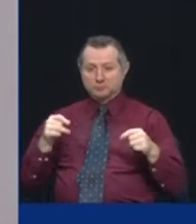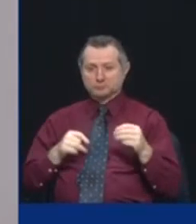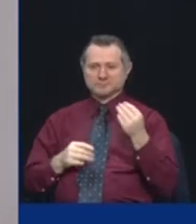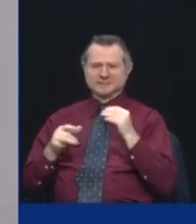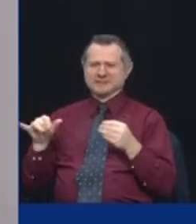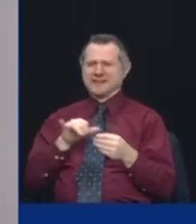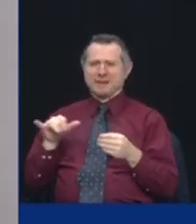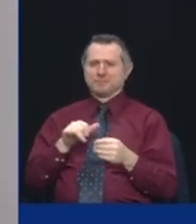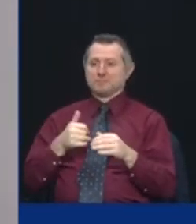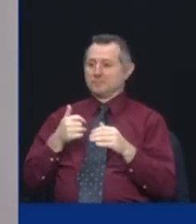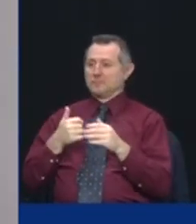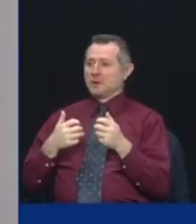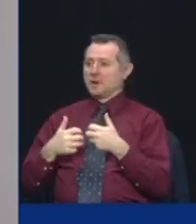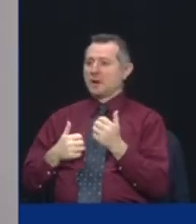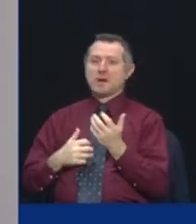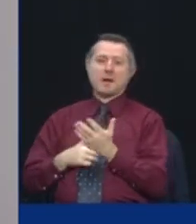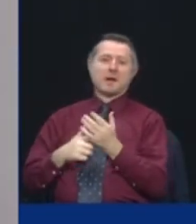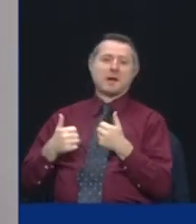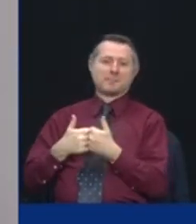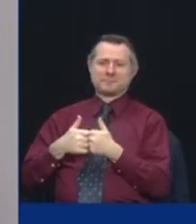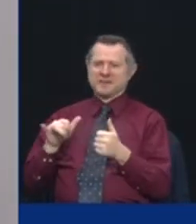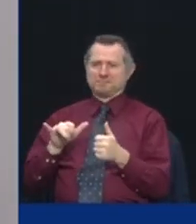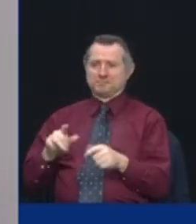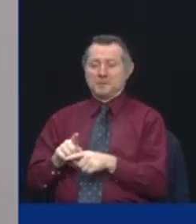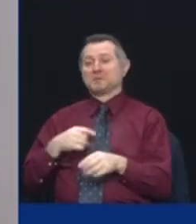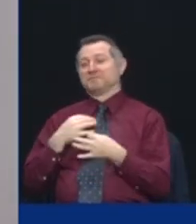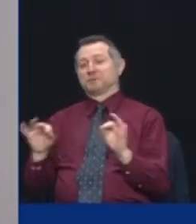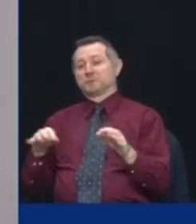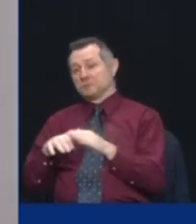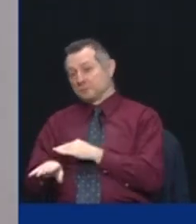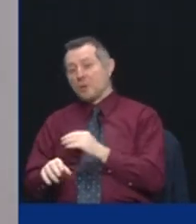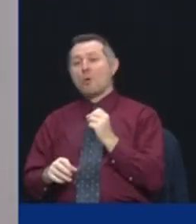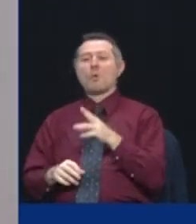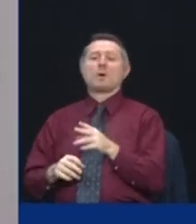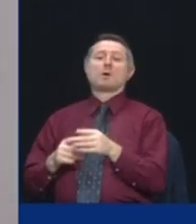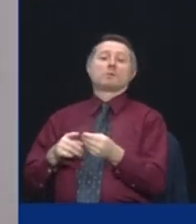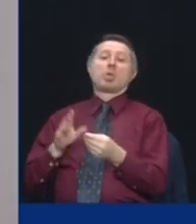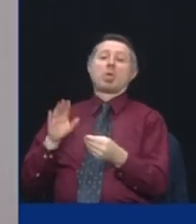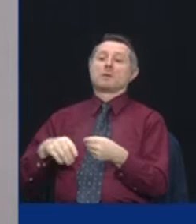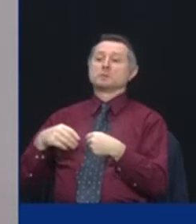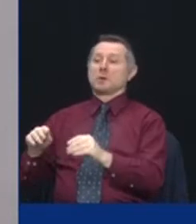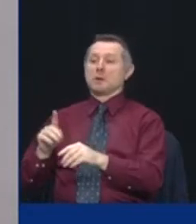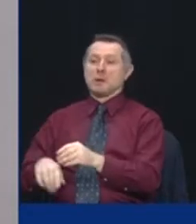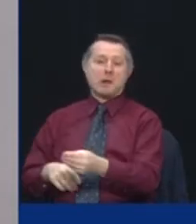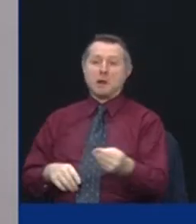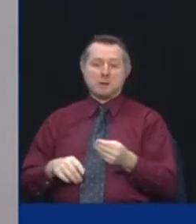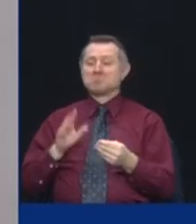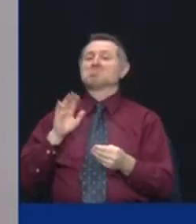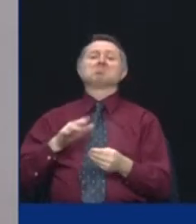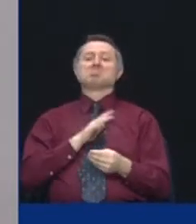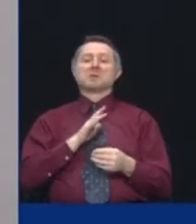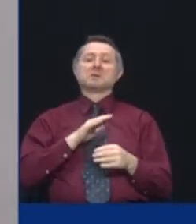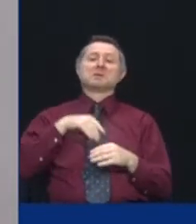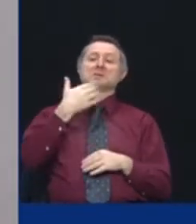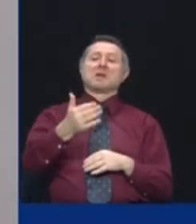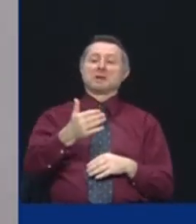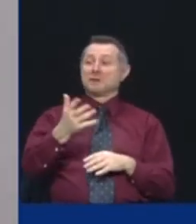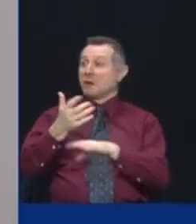AS THE GOVERNOR SAID, YOU TAKE A VACCINE SHOT, GET A VOUCHER, YOU CAN GET TO THAT GAME. IF THAT IS SOLD OUT, YOU CAN GO